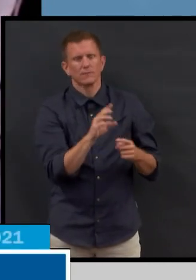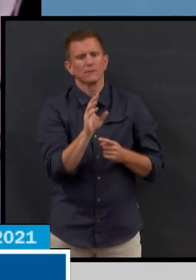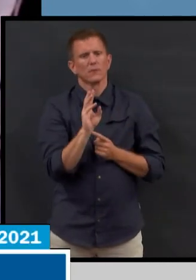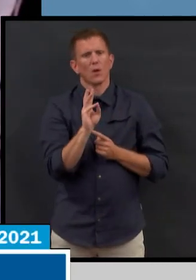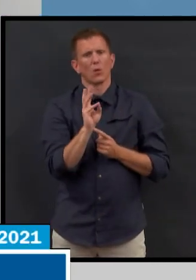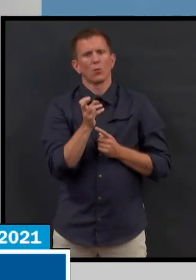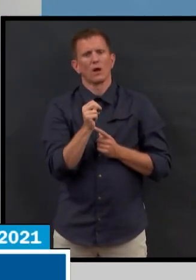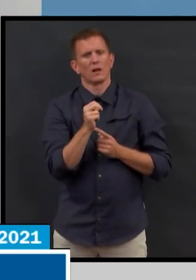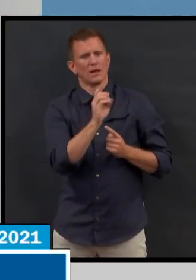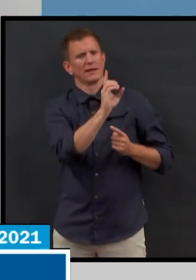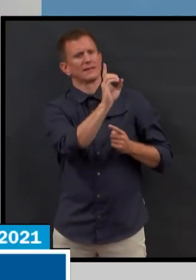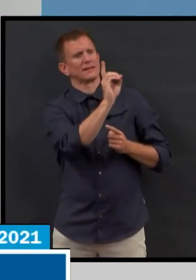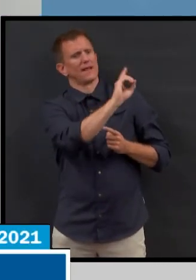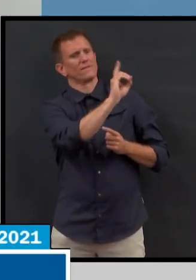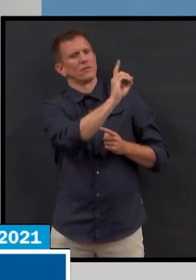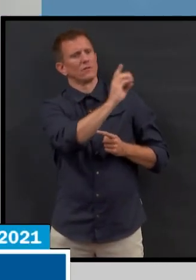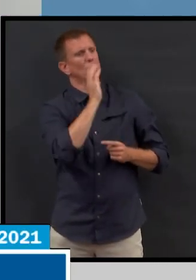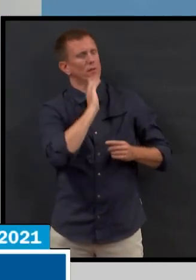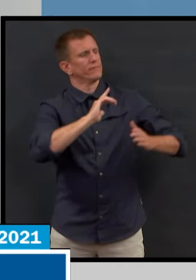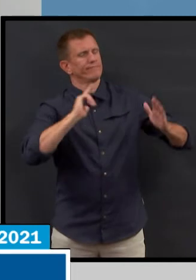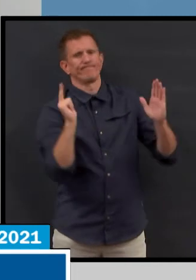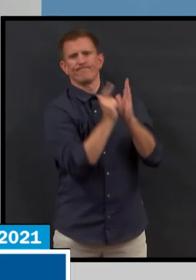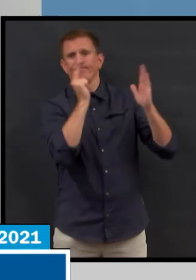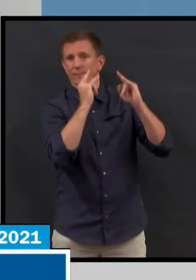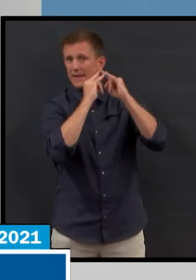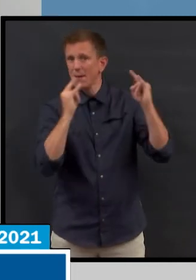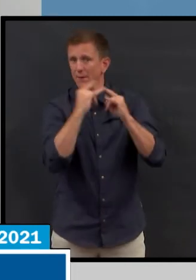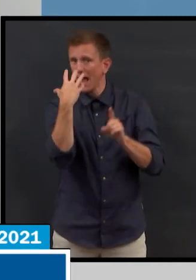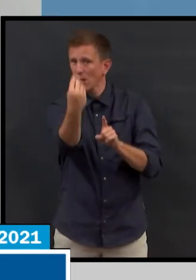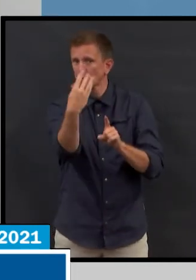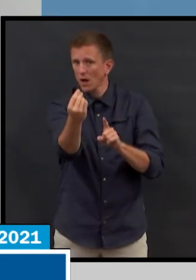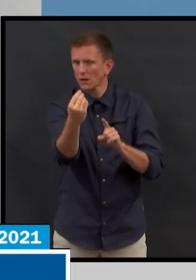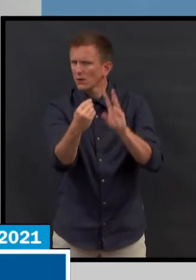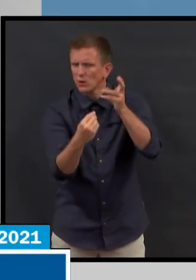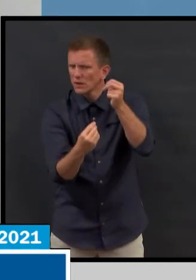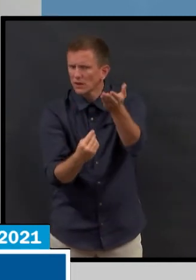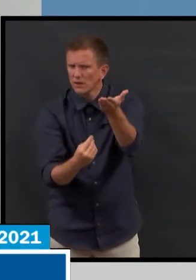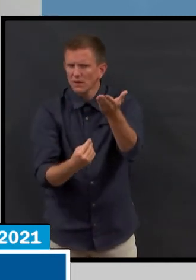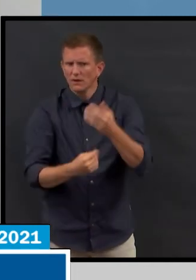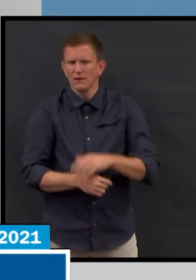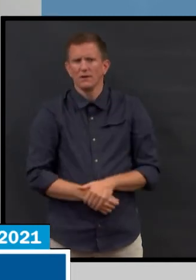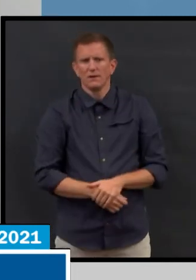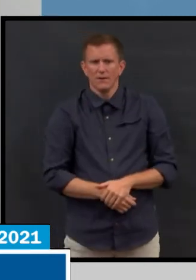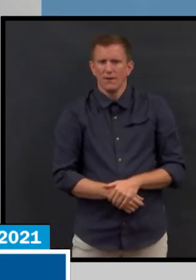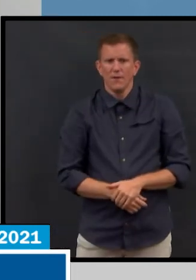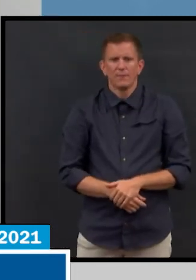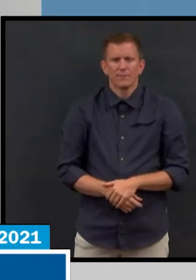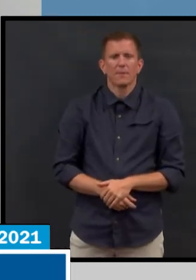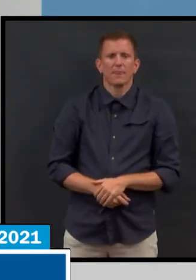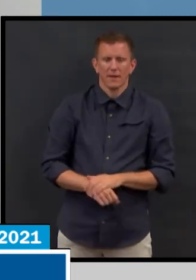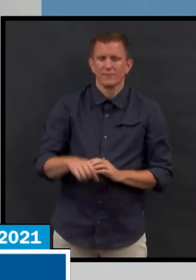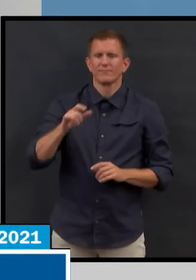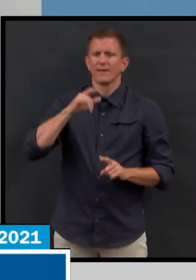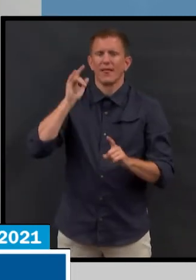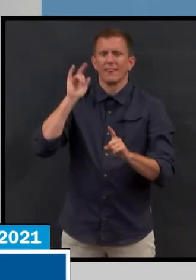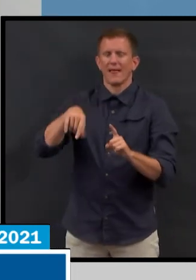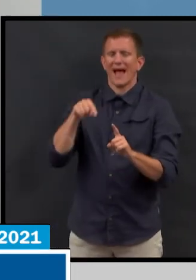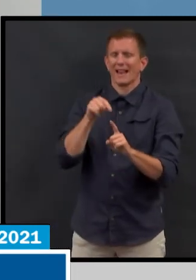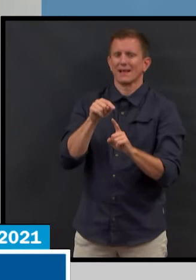well again this probably goes to uh the chief but it's enforced um all the time and how that looks